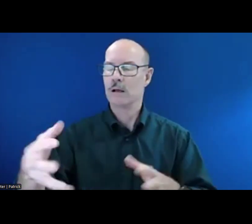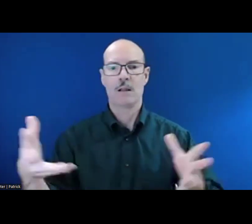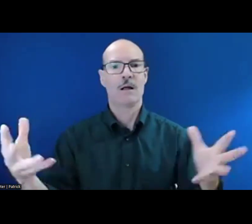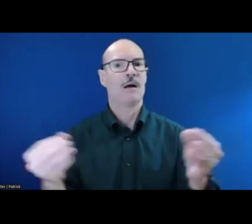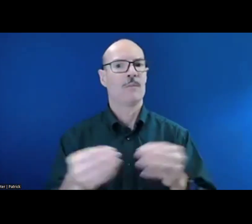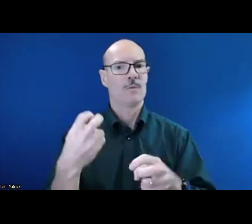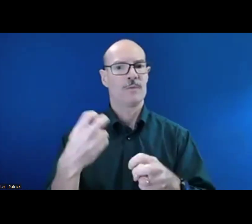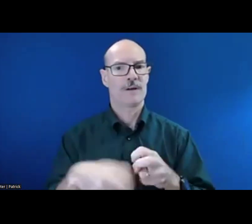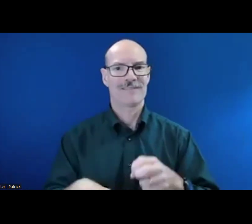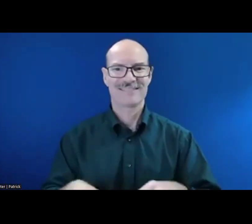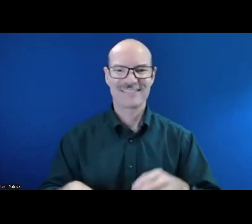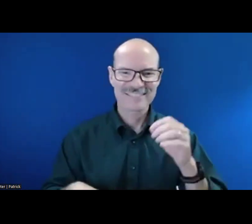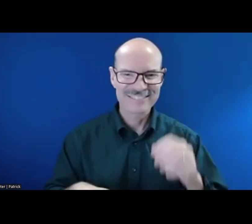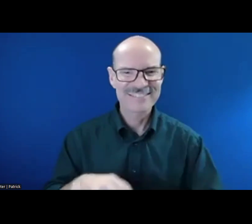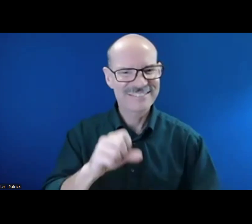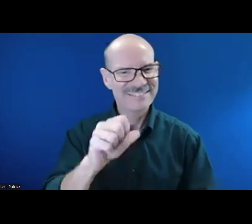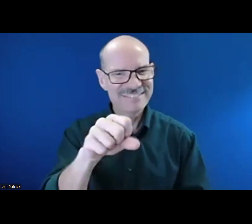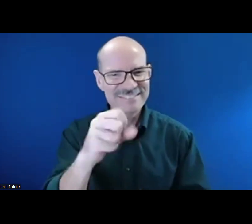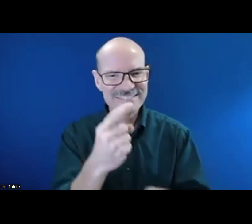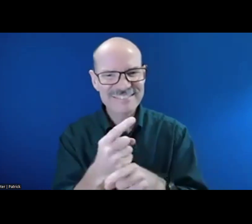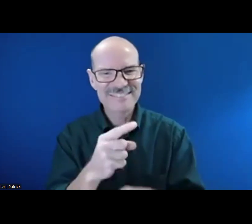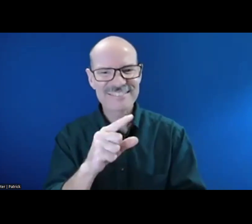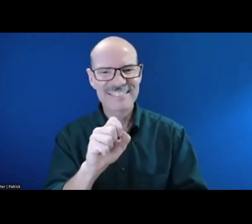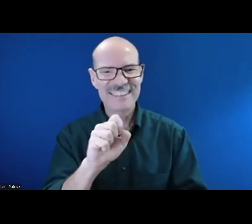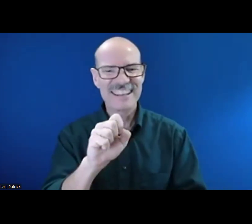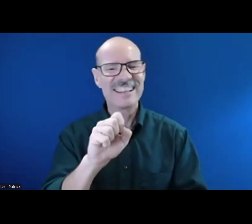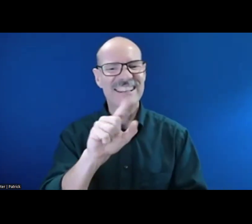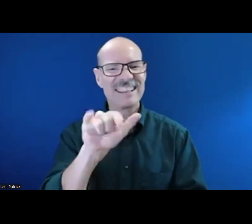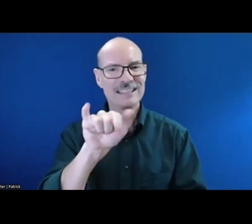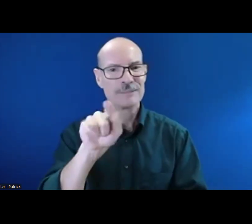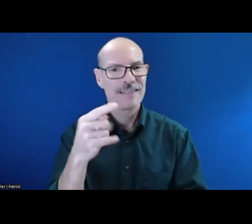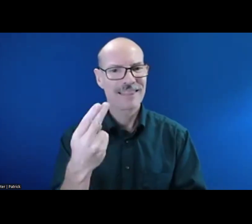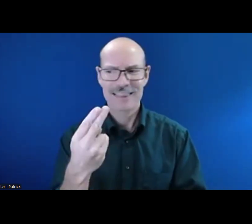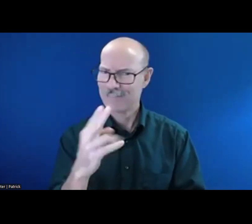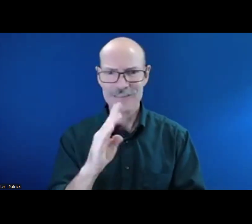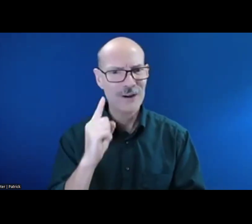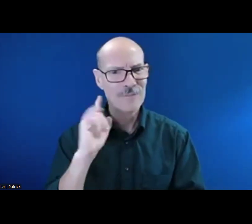I never heard of that concept before but that's a good rule of thumb and it's easy to remember.